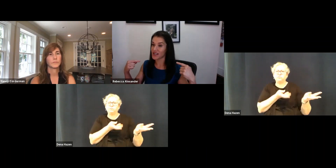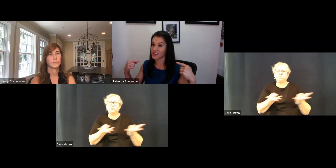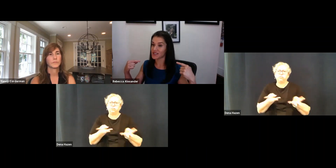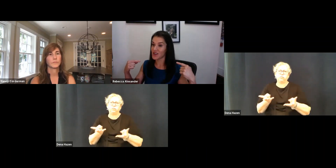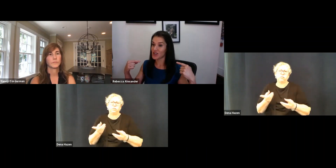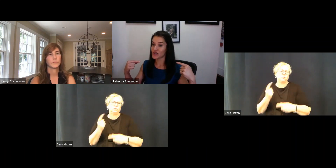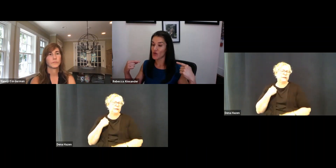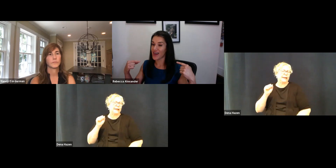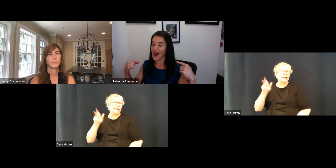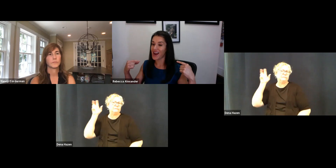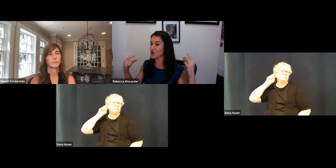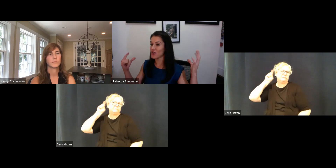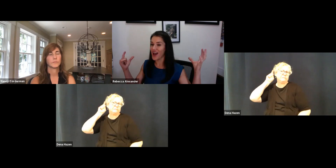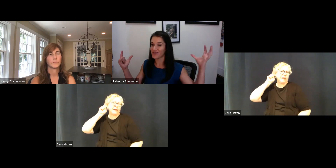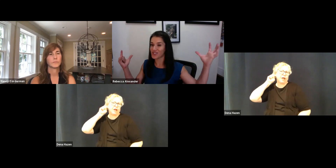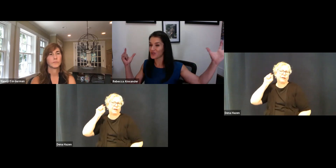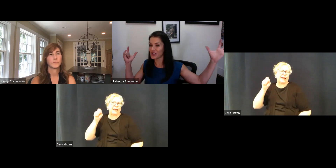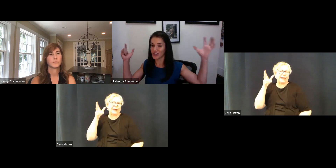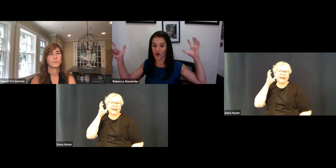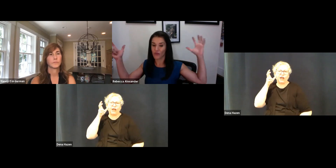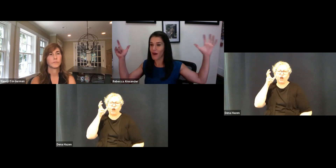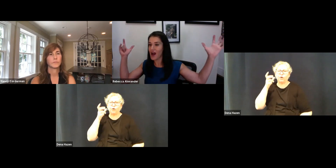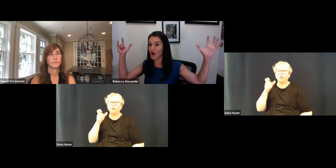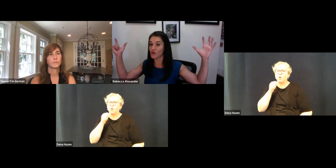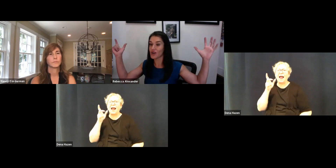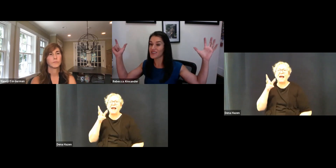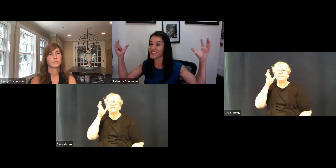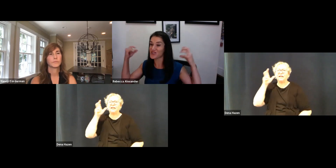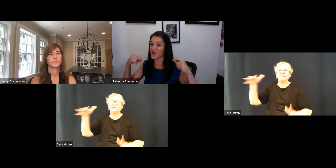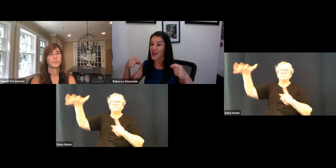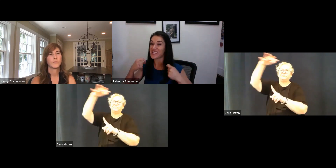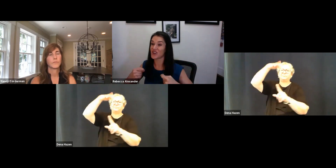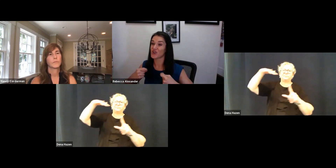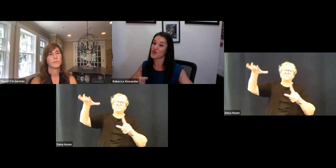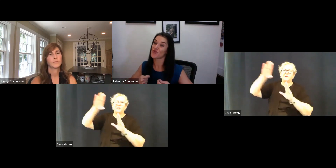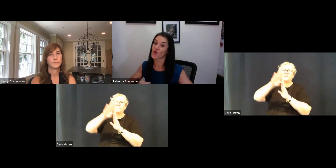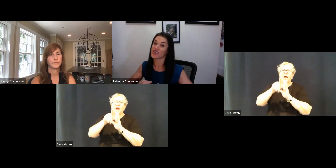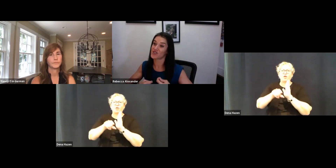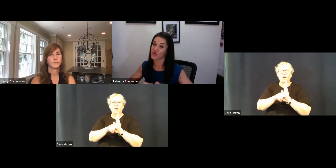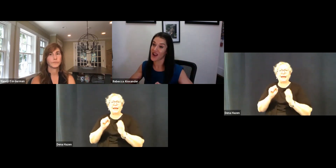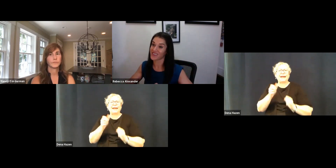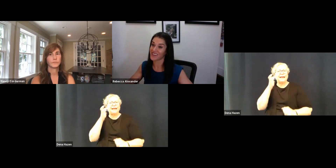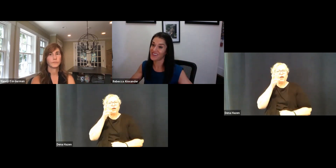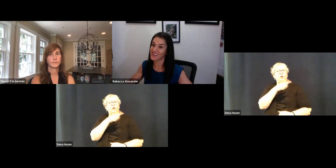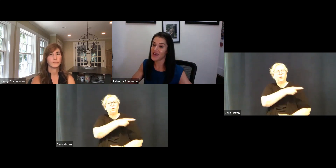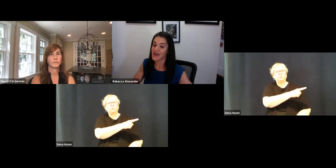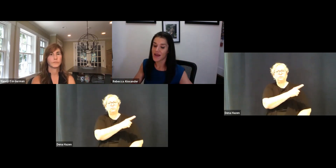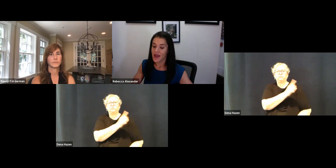aids so that I don't have to hear all the background noise, and so that I hear your voice directly.